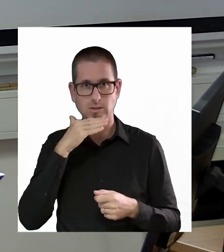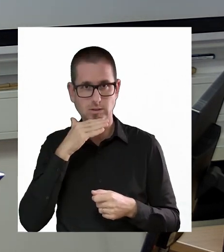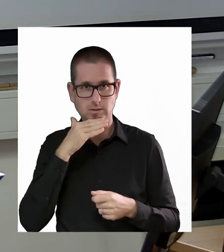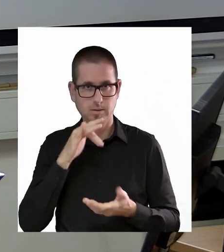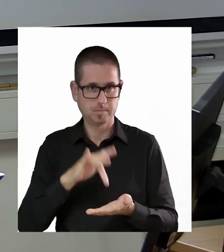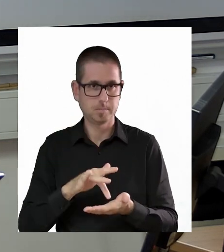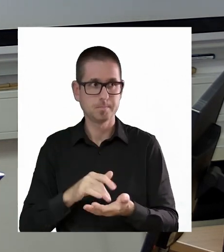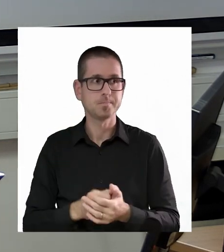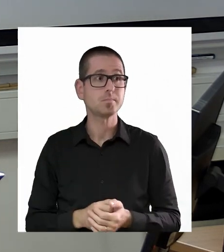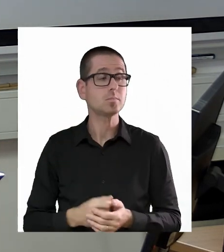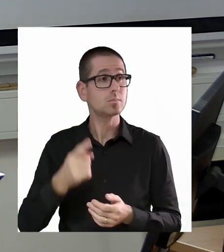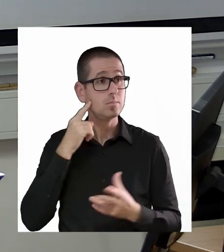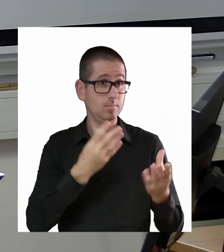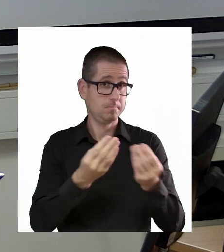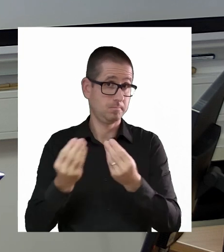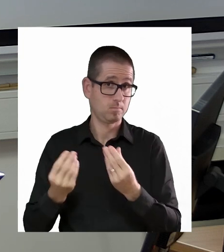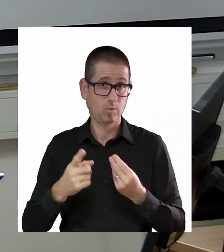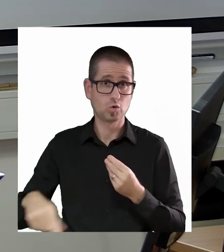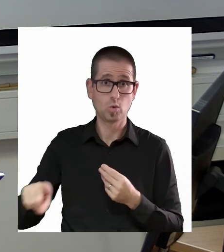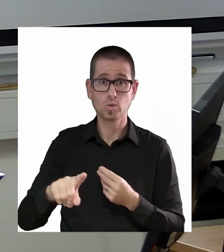I think most of them were.